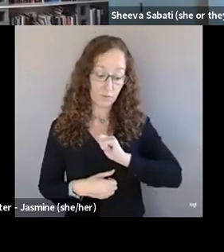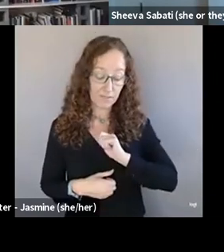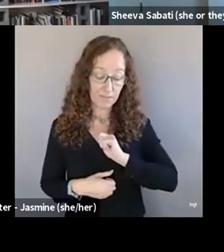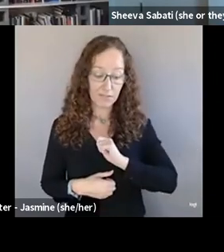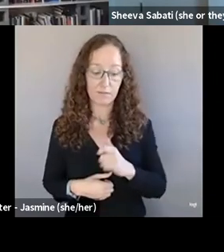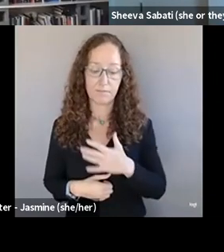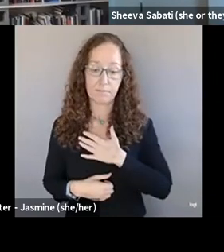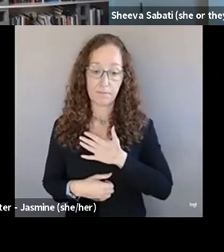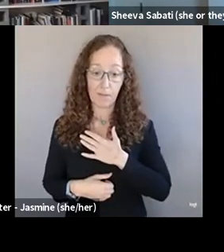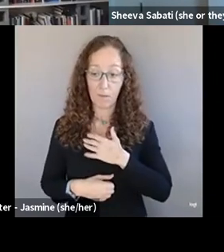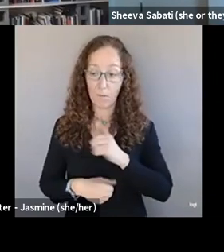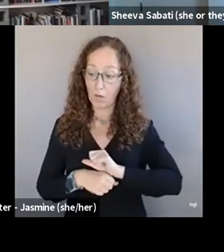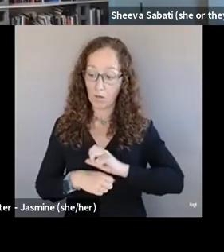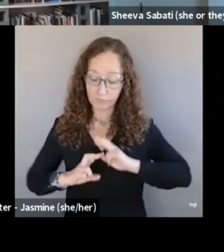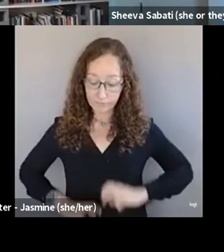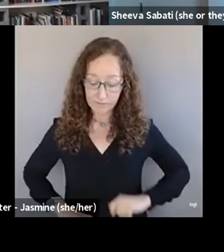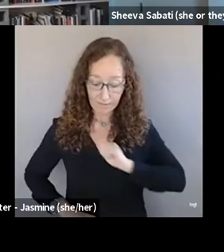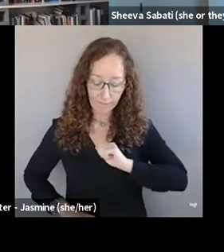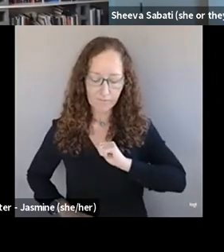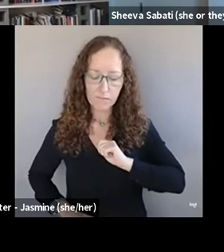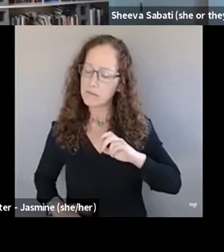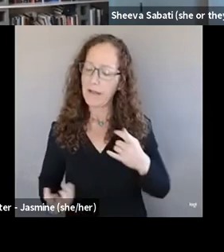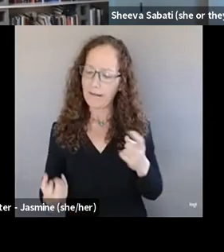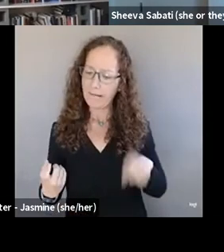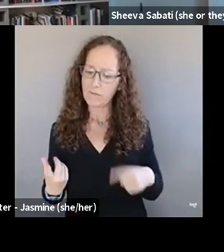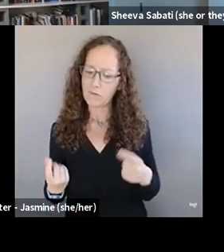systems that have I have participated in and been